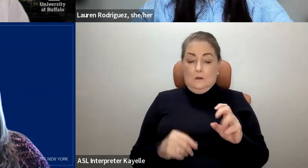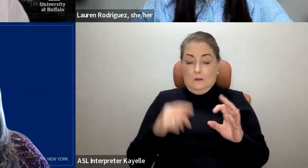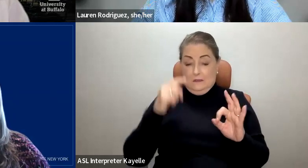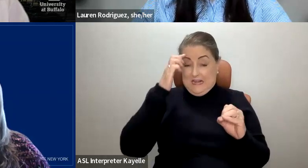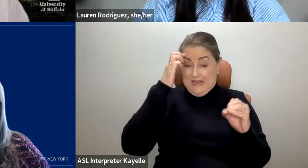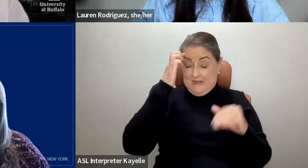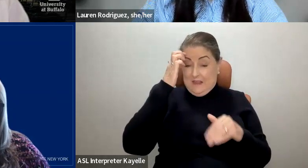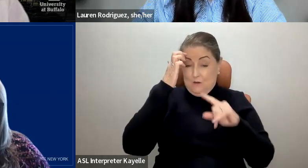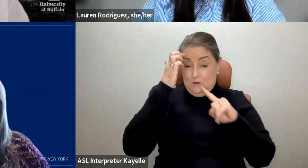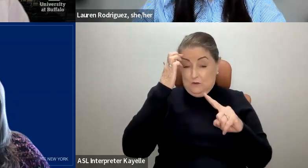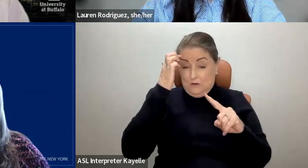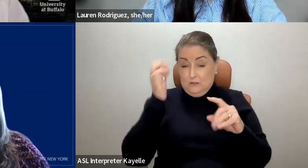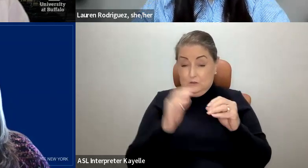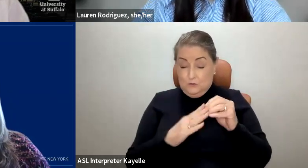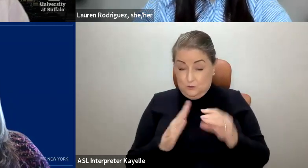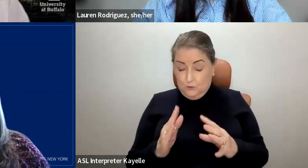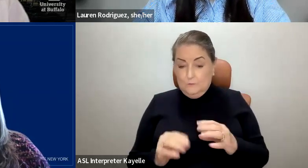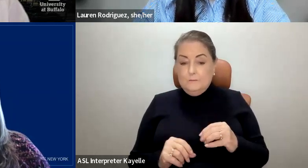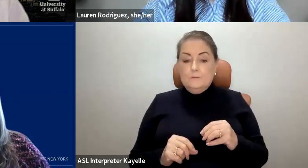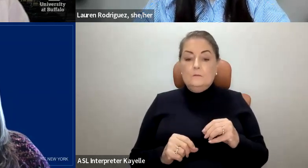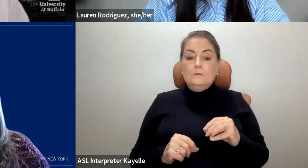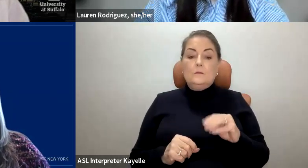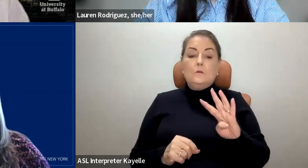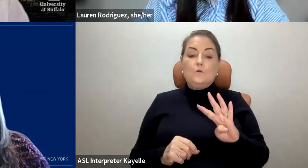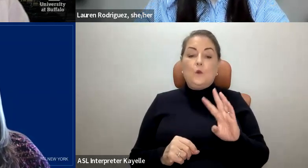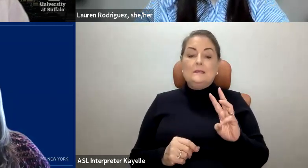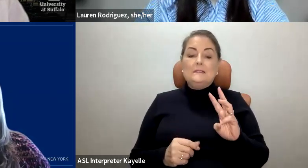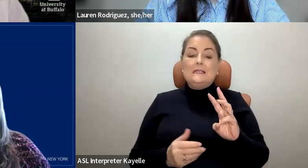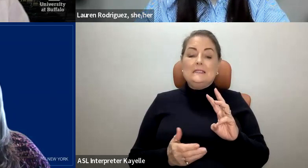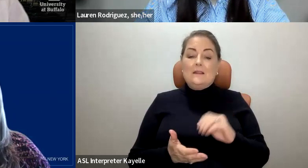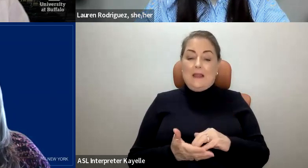and 46,000 of those are campus faculty and staff. To date, we